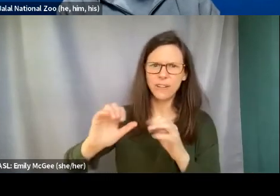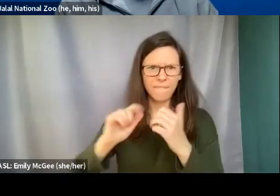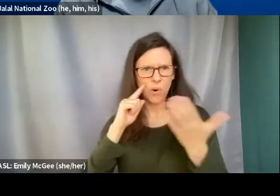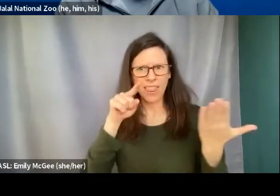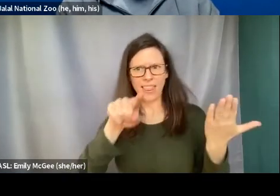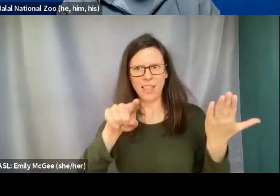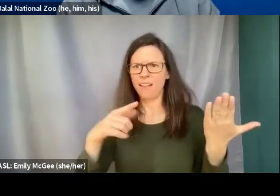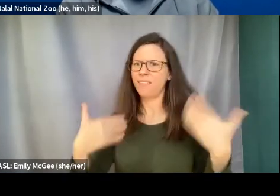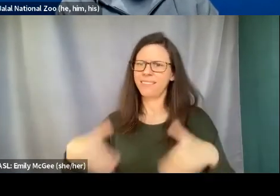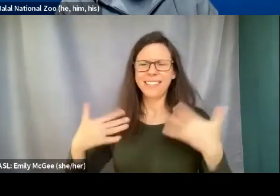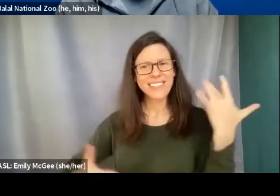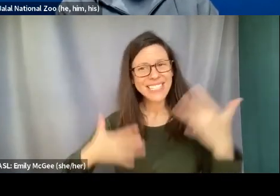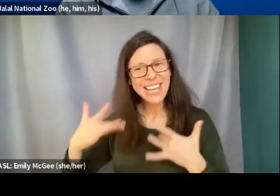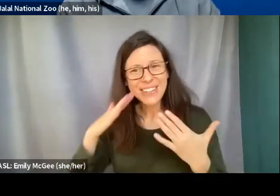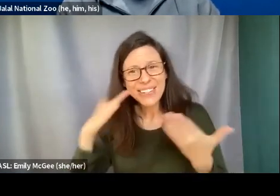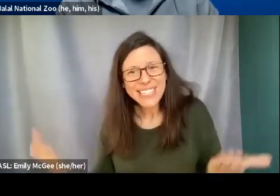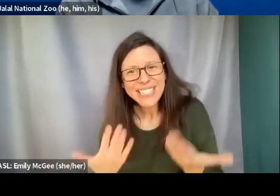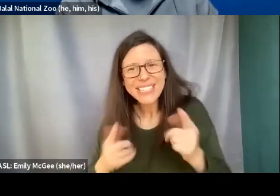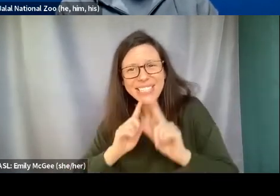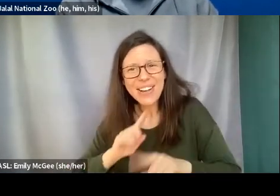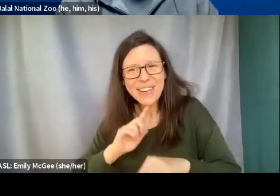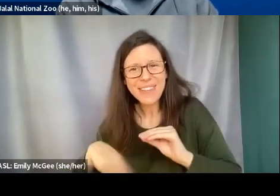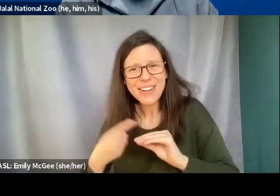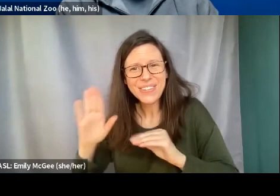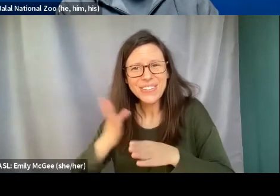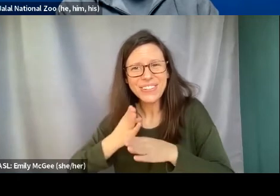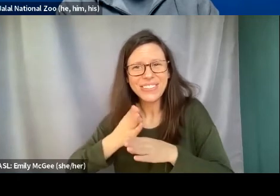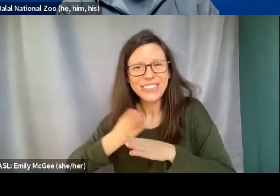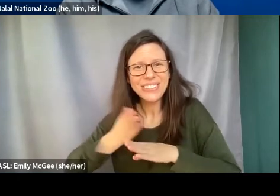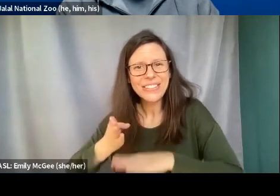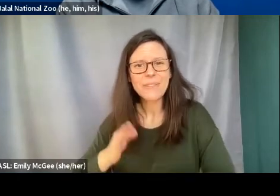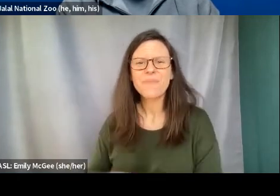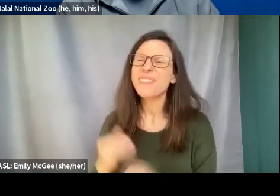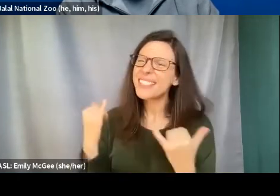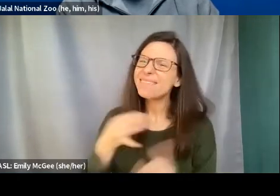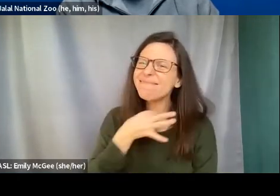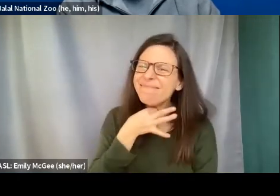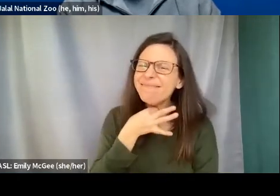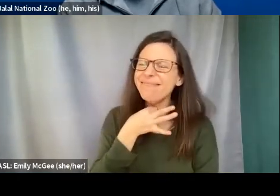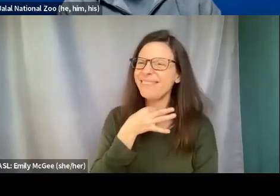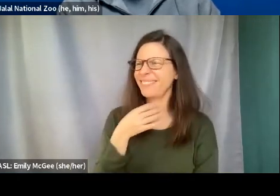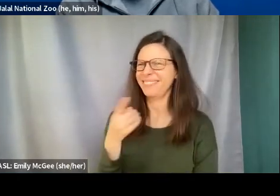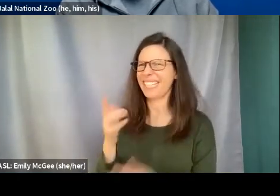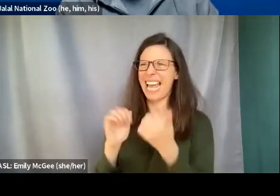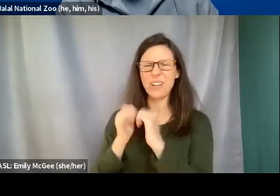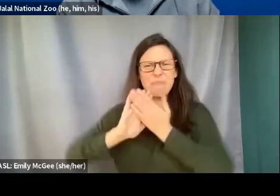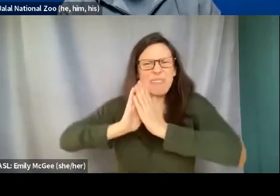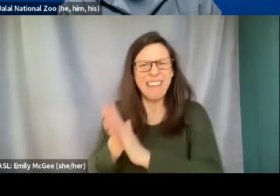Shellie: And I do want to pivot now to talking about how you got here. Um, how did you find this career?